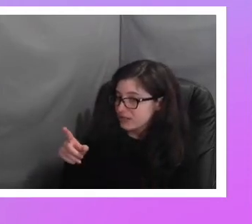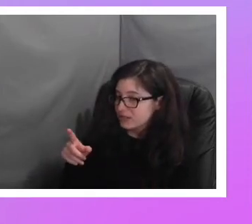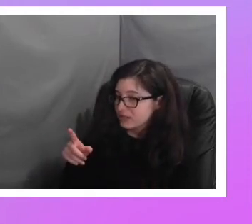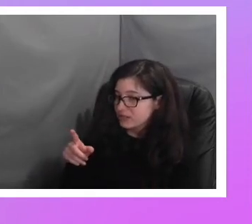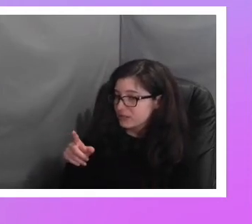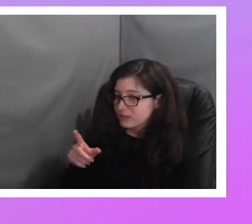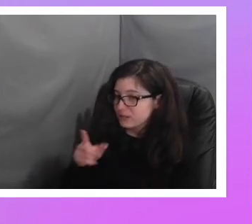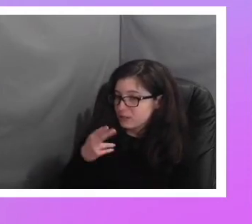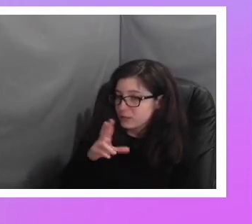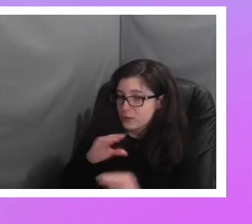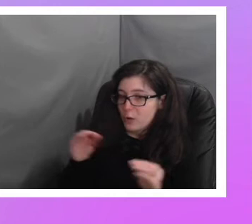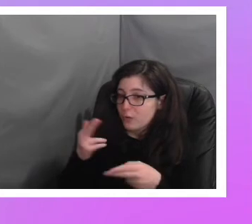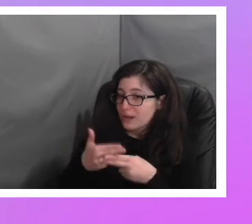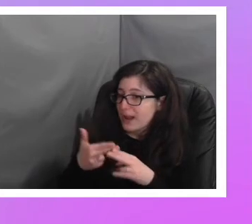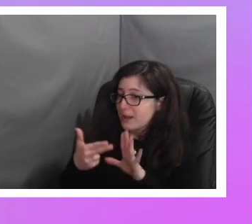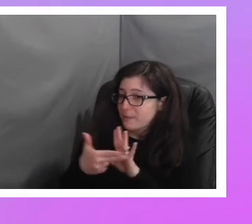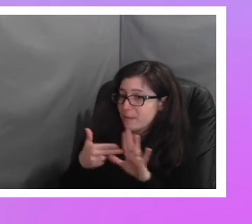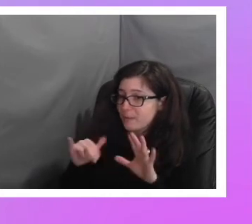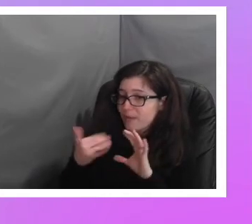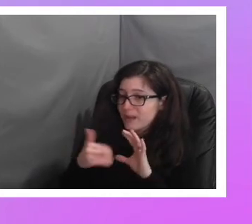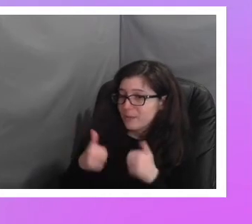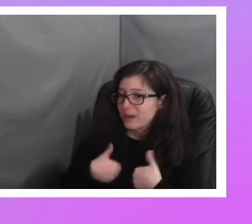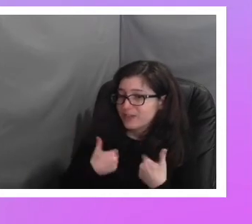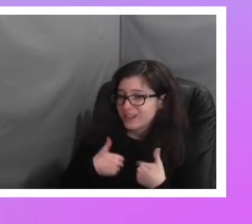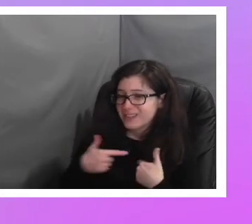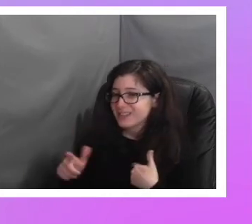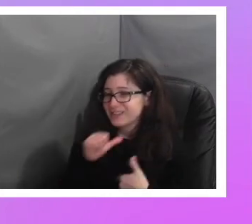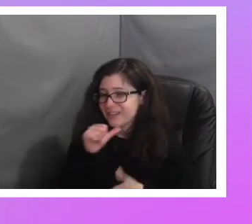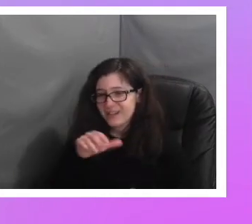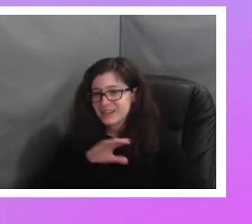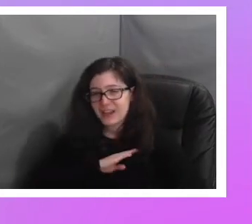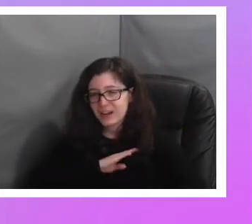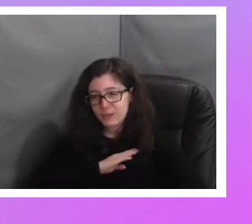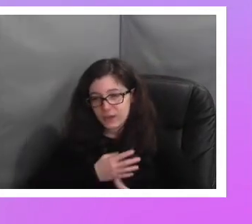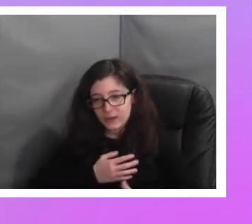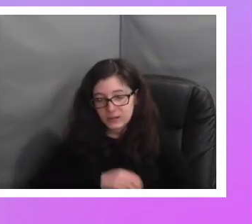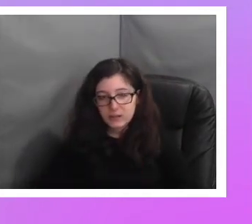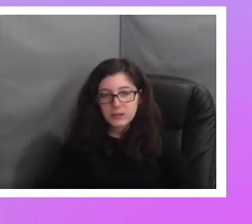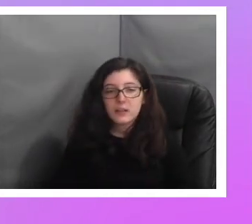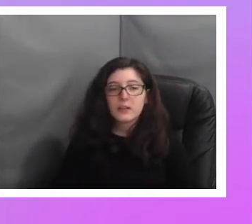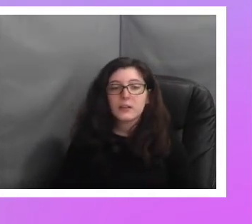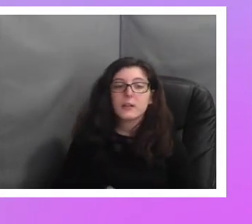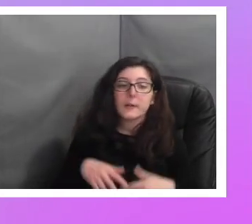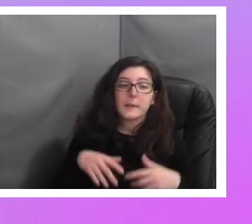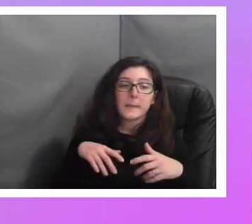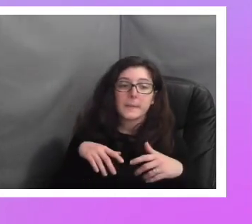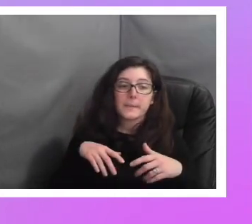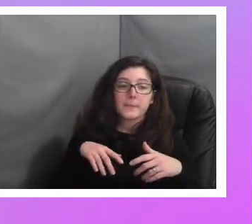for the person who's giving it. Publicize your efforts, your plans, and your progress. When I talk to companies